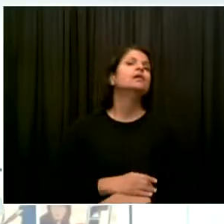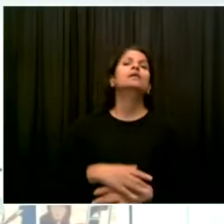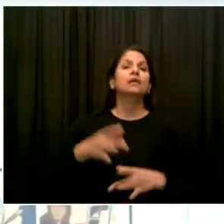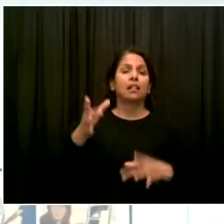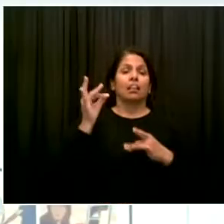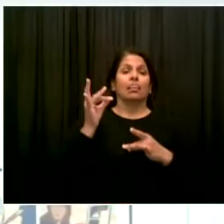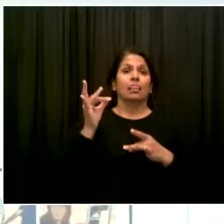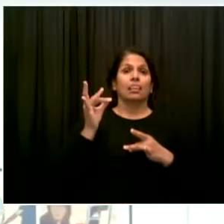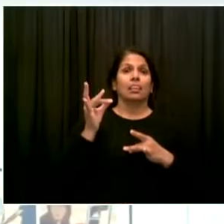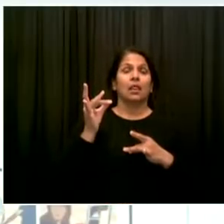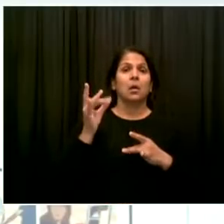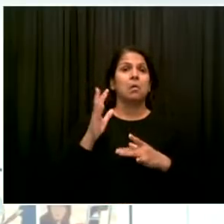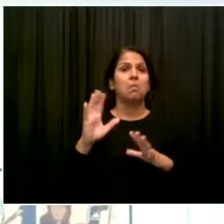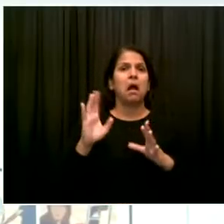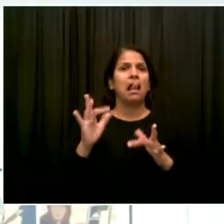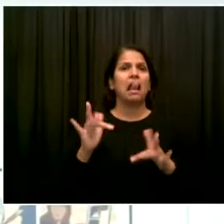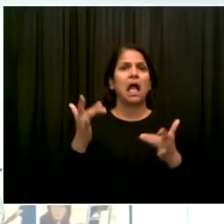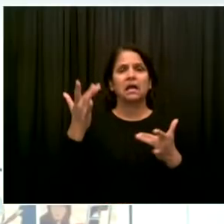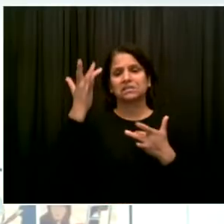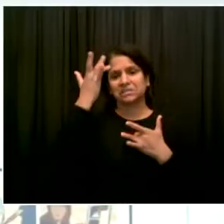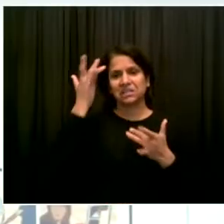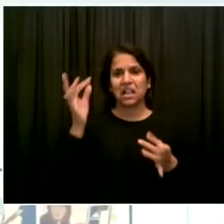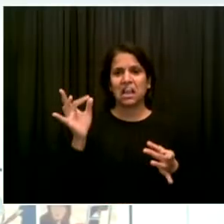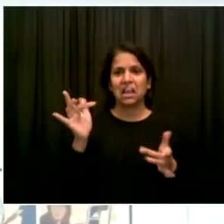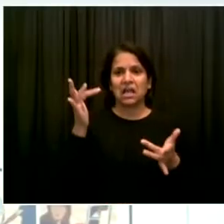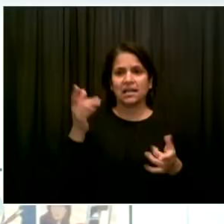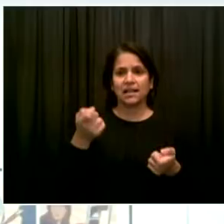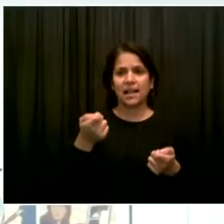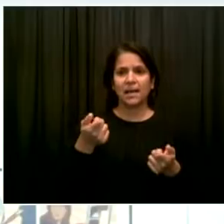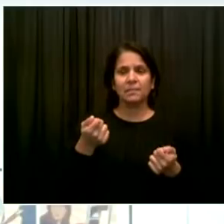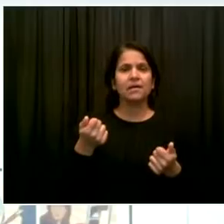F ULLY VACCINATED